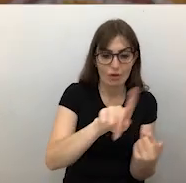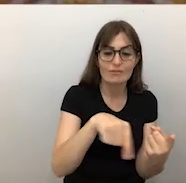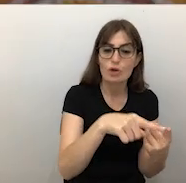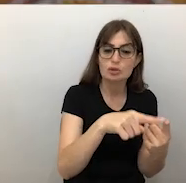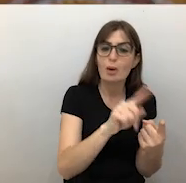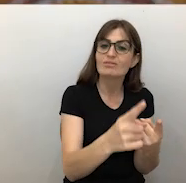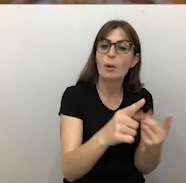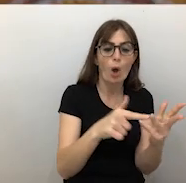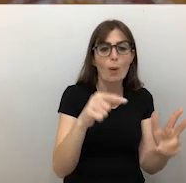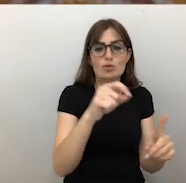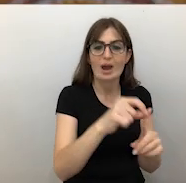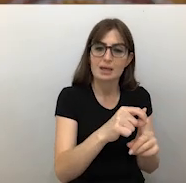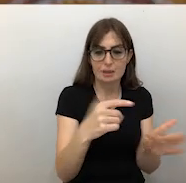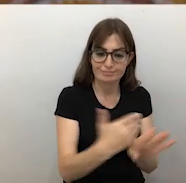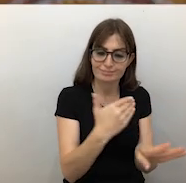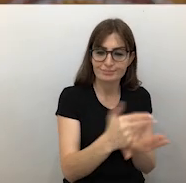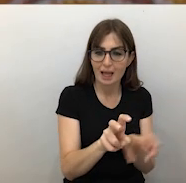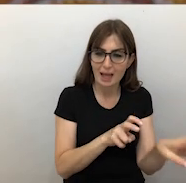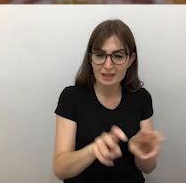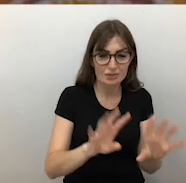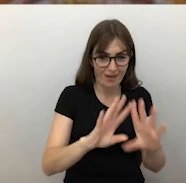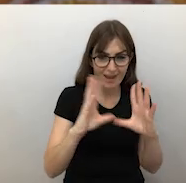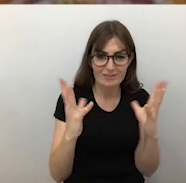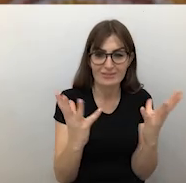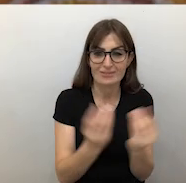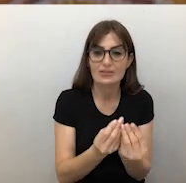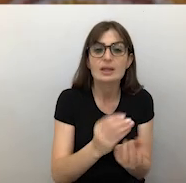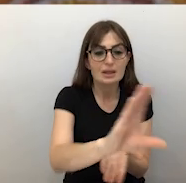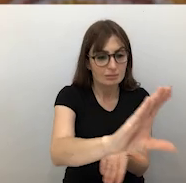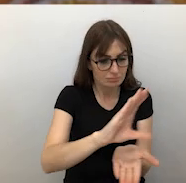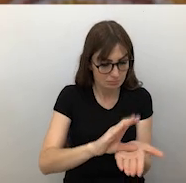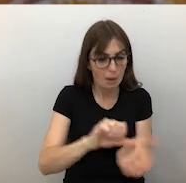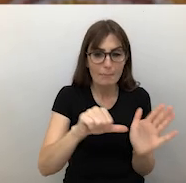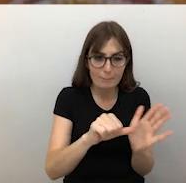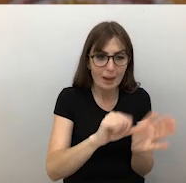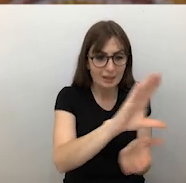First group is cash flows from operating activities. This includes all of the cash inflows